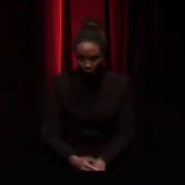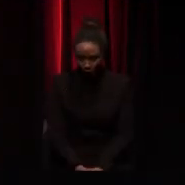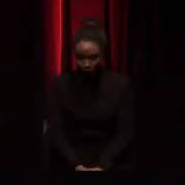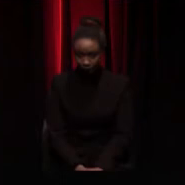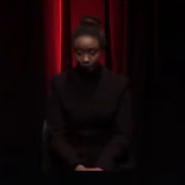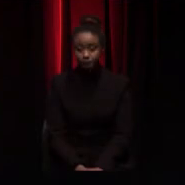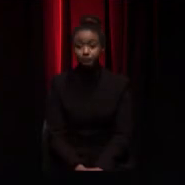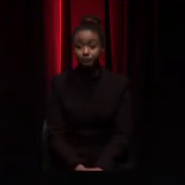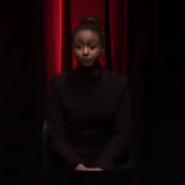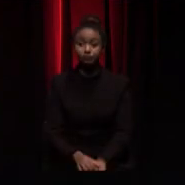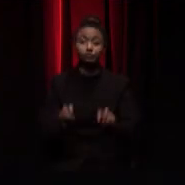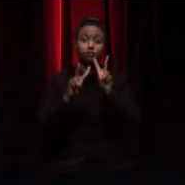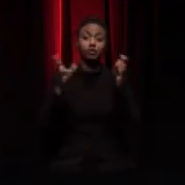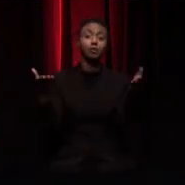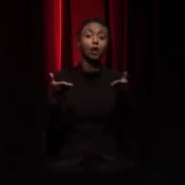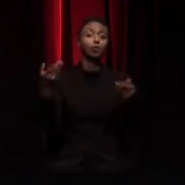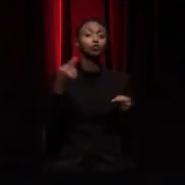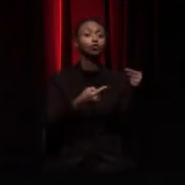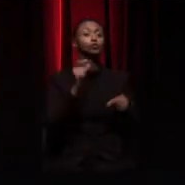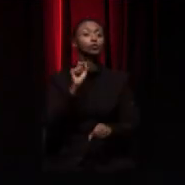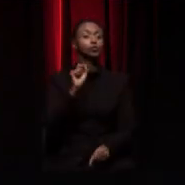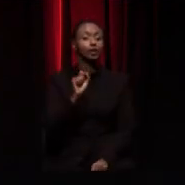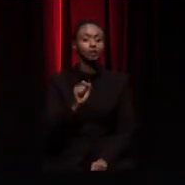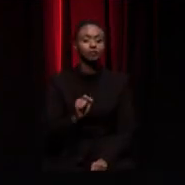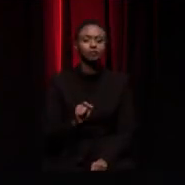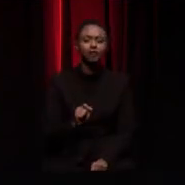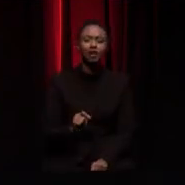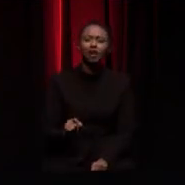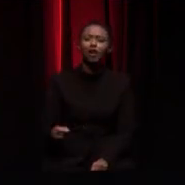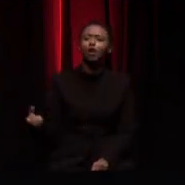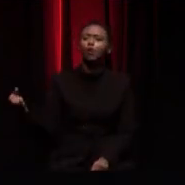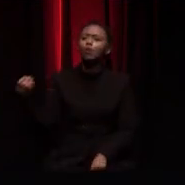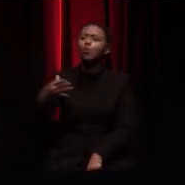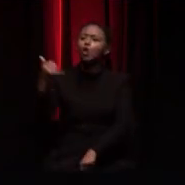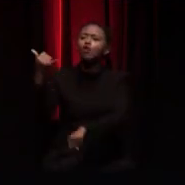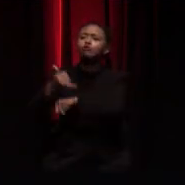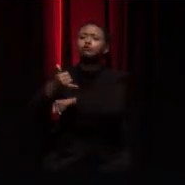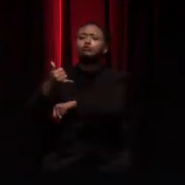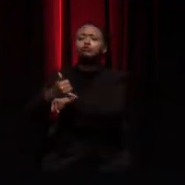The subject we will be discussing is “Who is journalists’ new boss?”